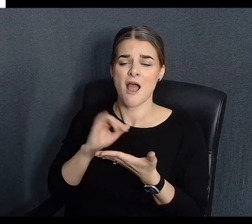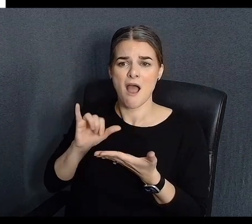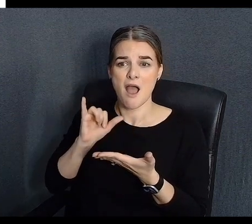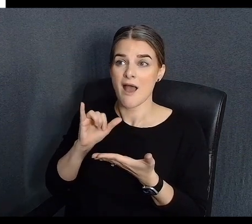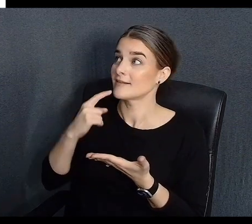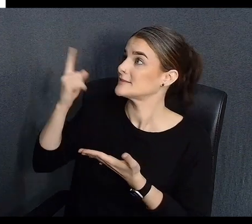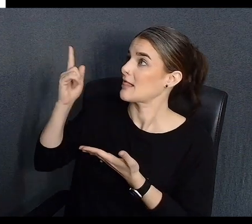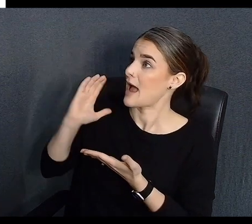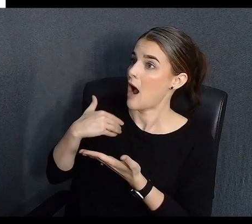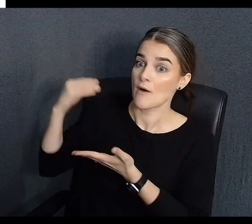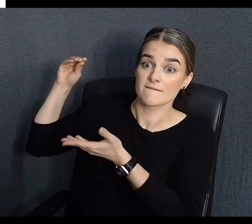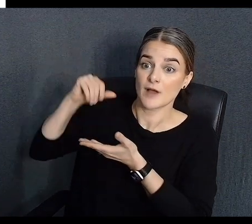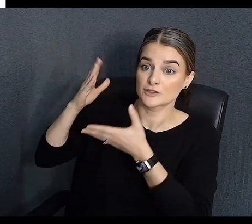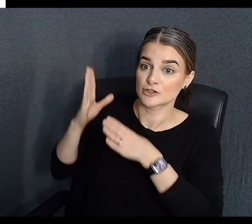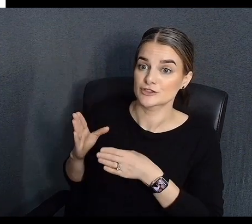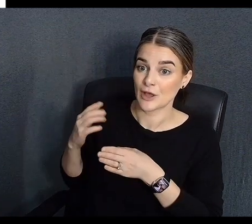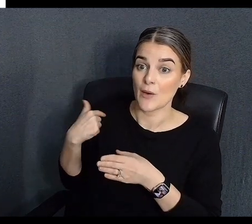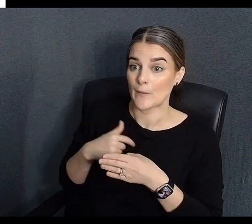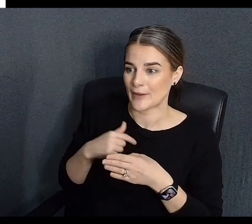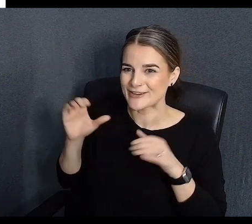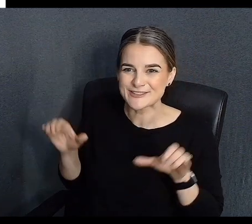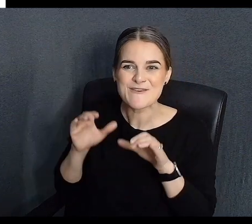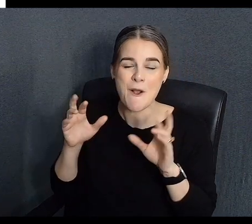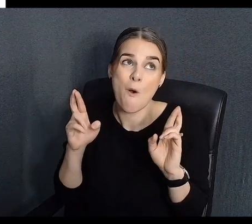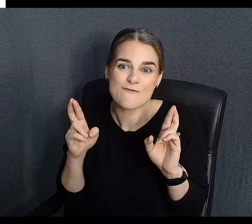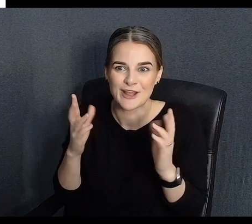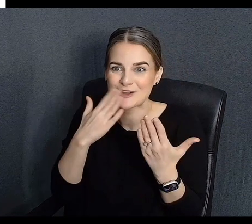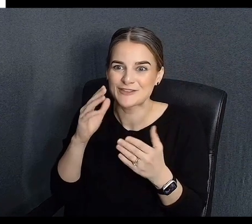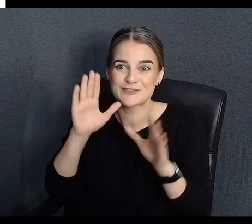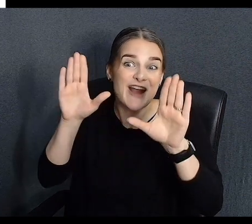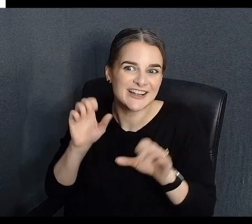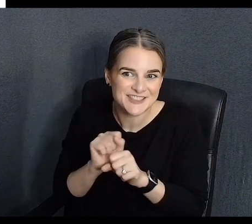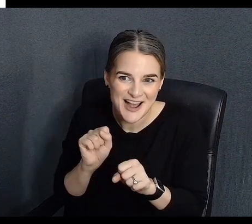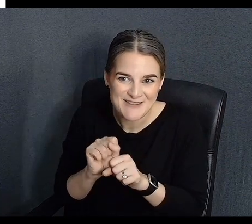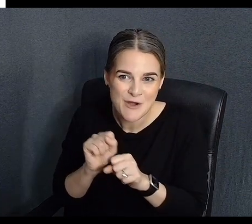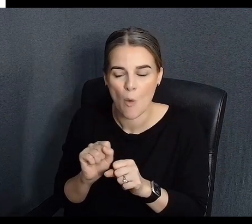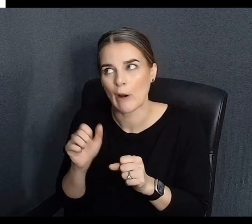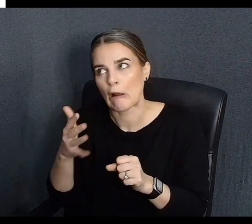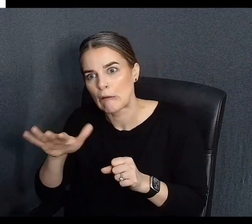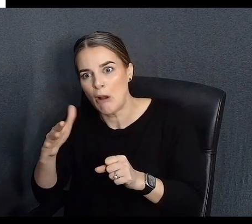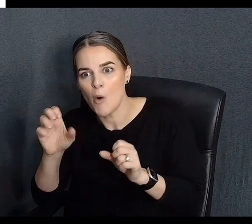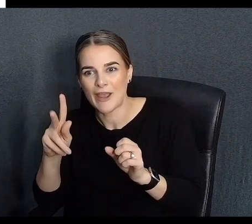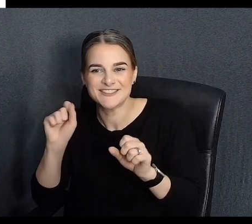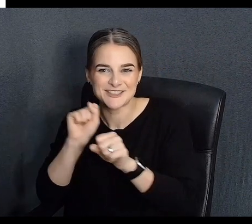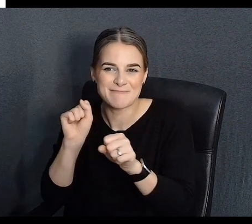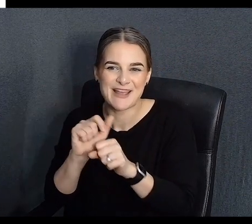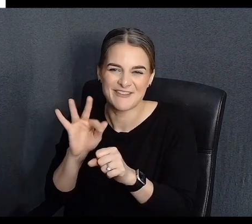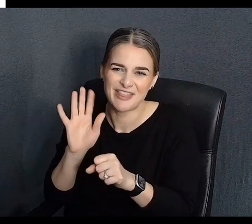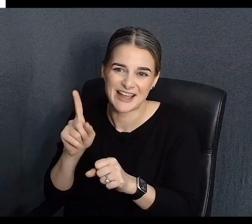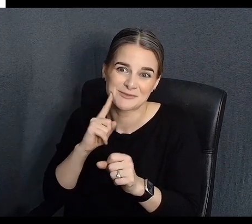that we're doing a hopefully, a great job, or an OK job, if that is what we're doing as well,